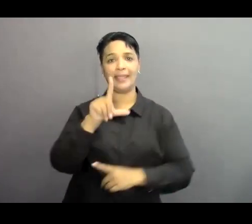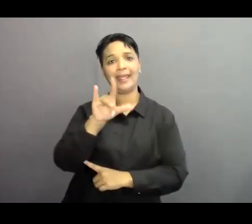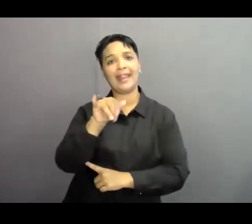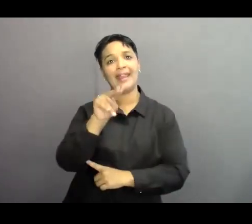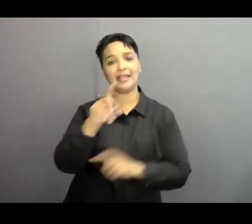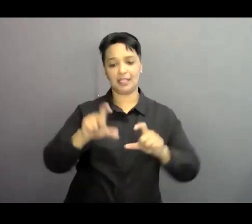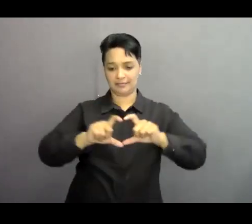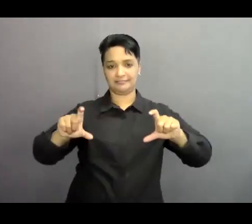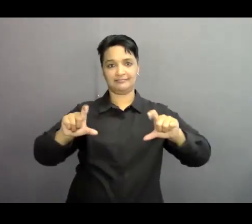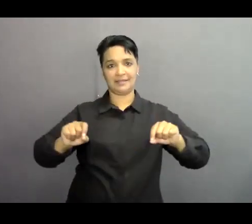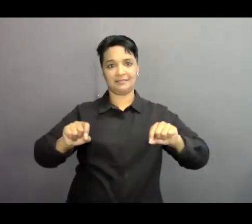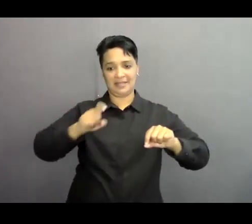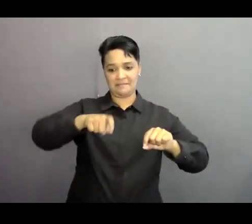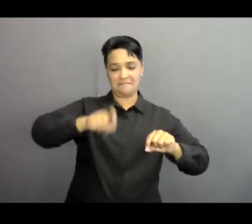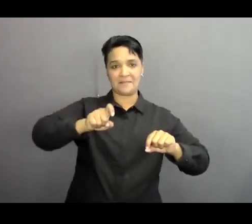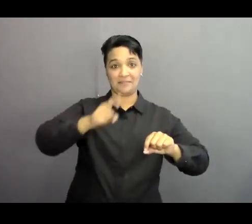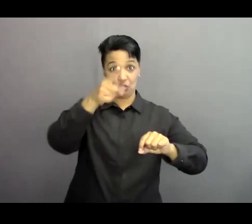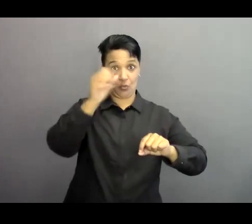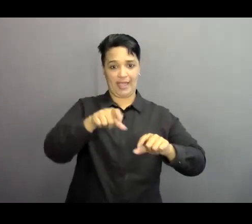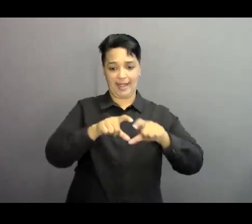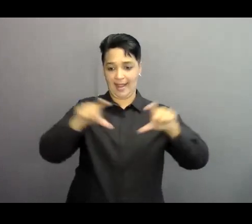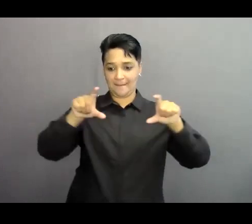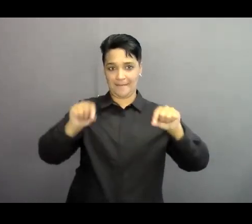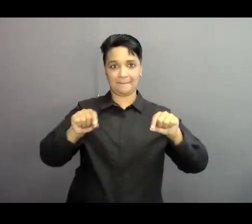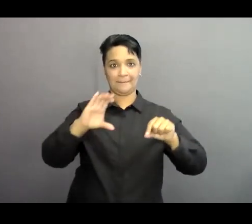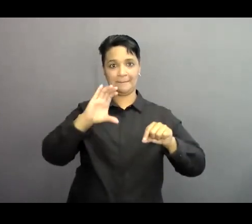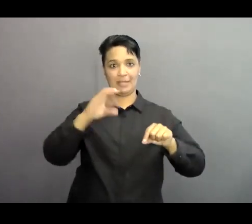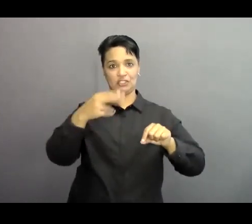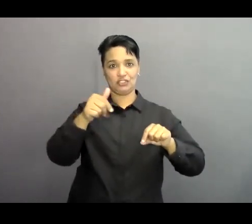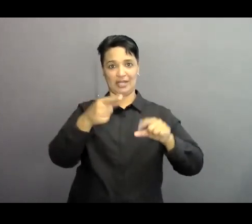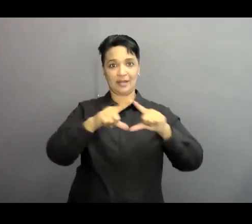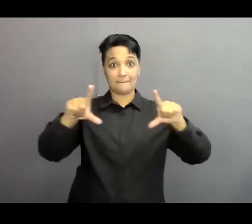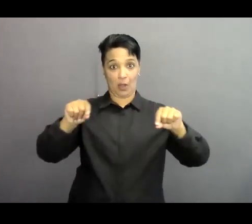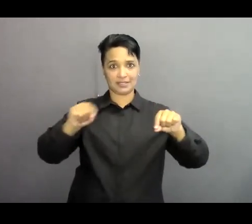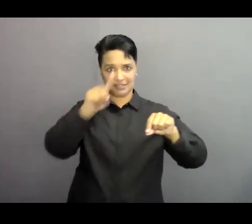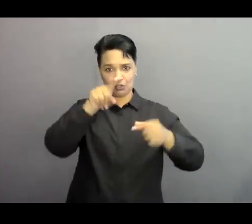that have been developed by the UN committee in the chat box and so hopefully that is